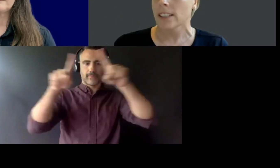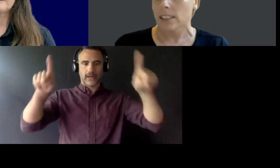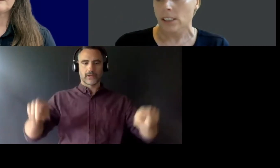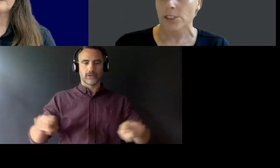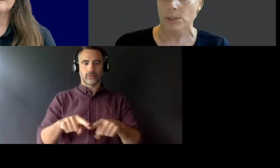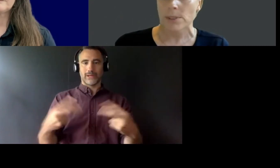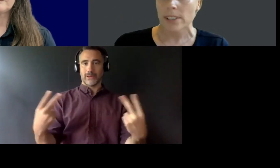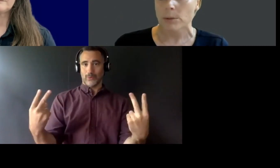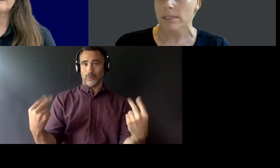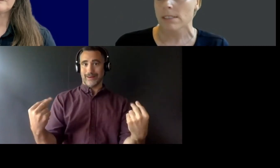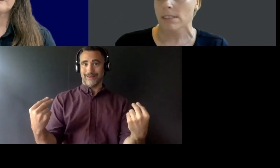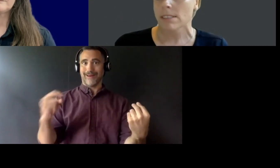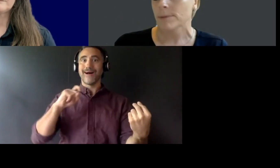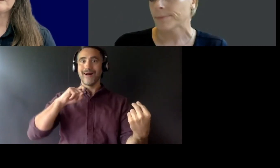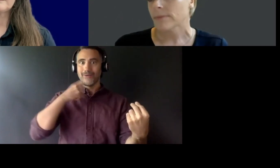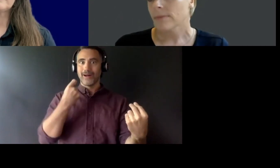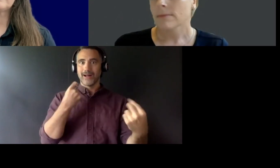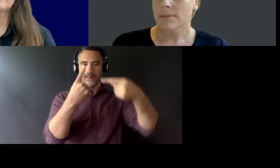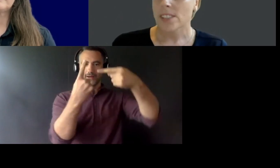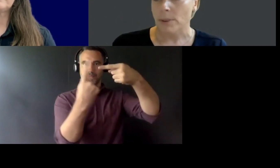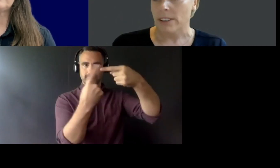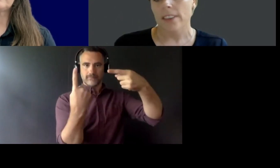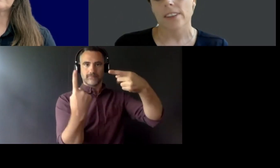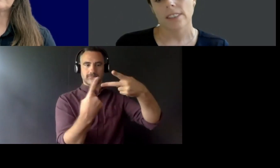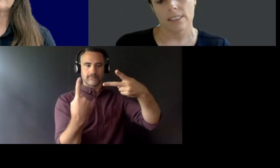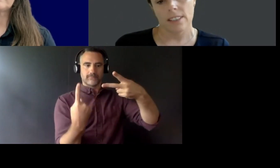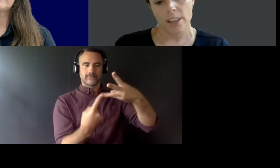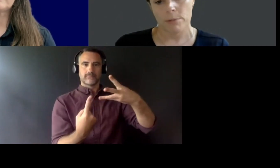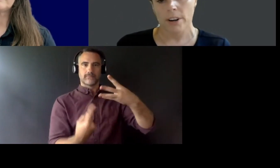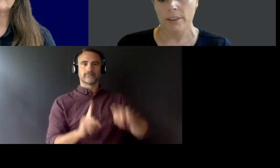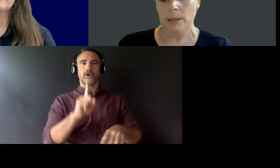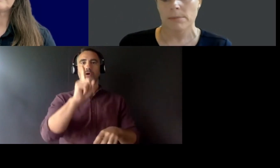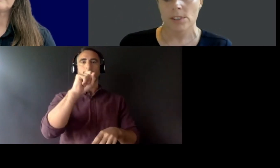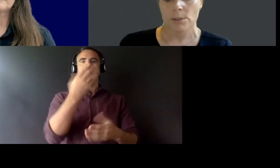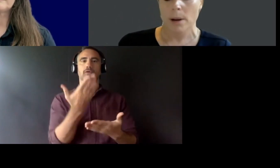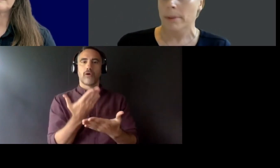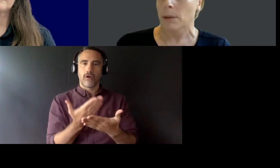logical sequence. Whereas other programs you might be able to